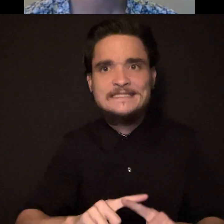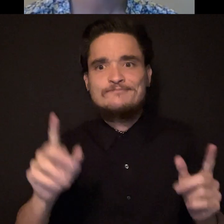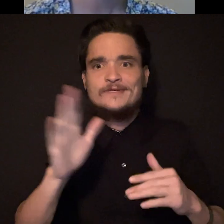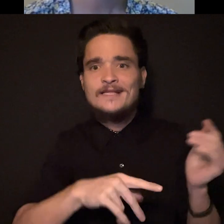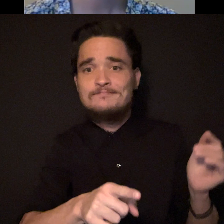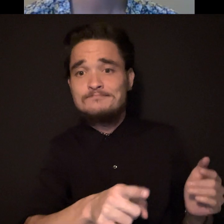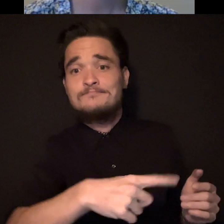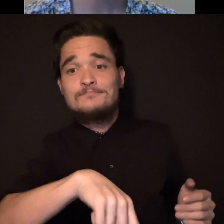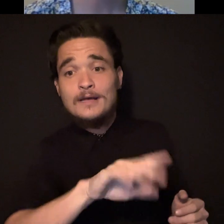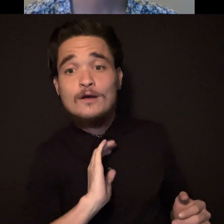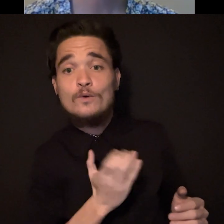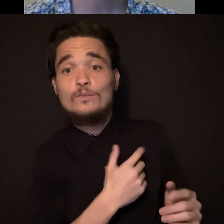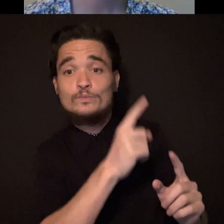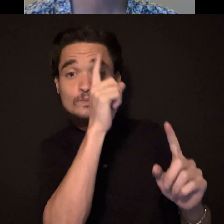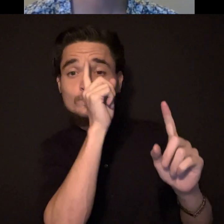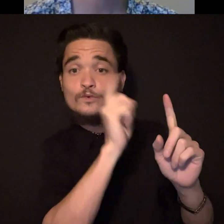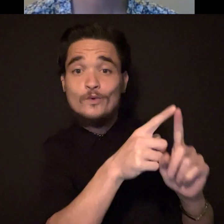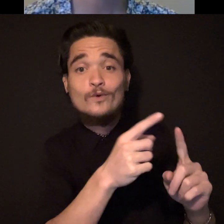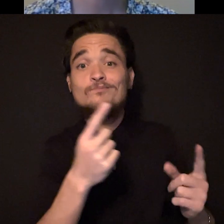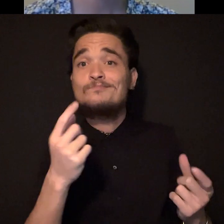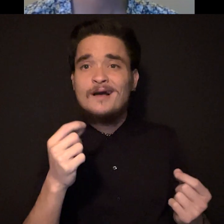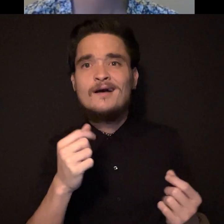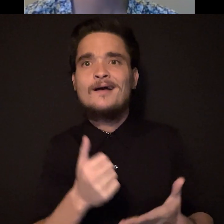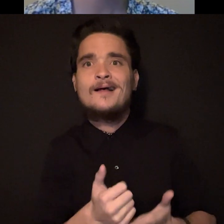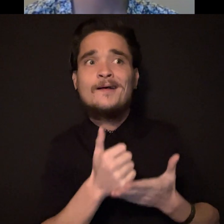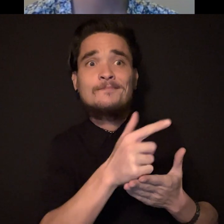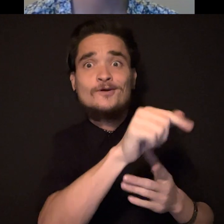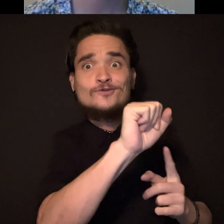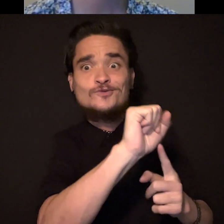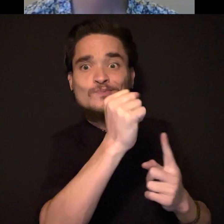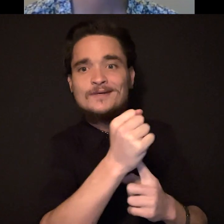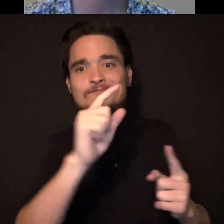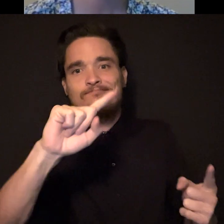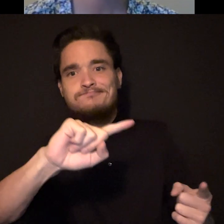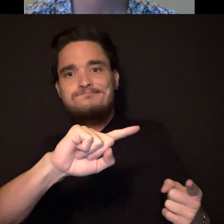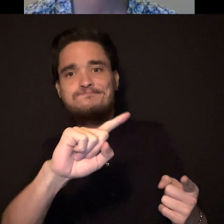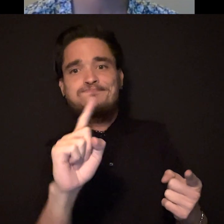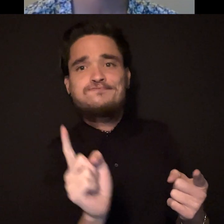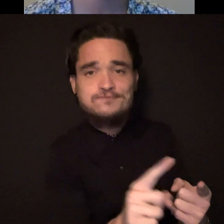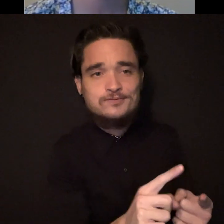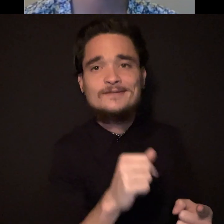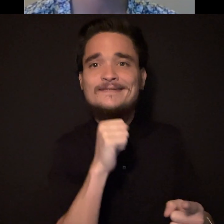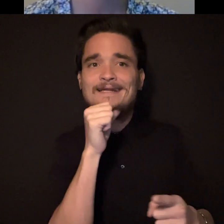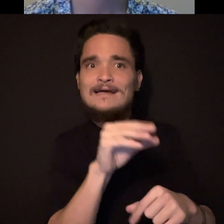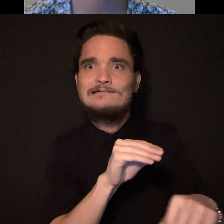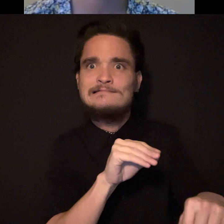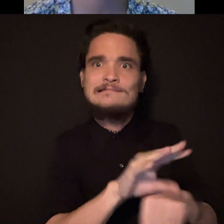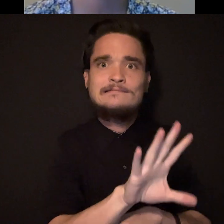Our goal is to decrease the incidences and mitigate impacts of disability and trauma in young children.